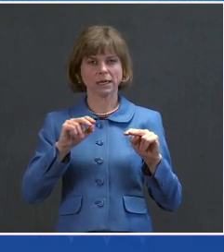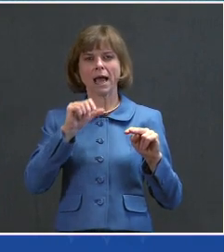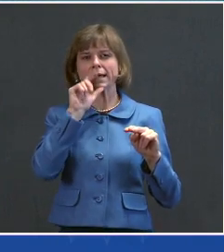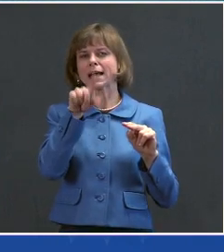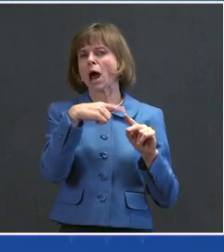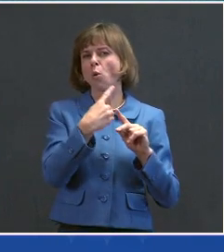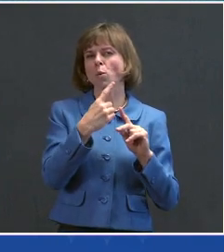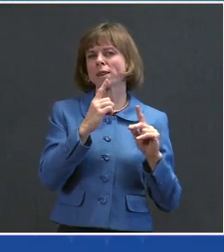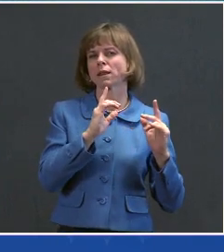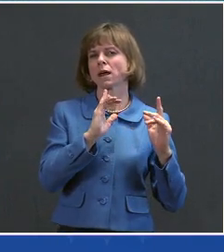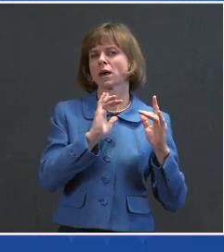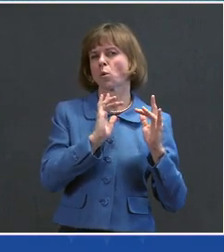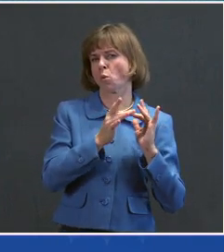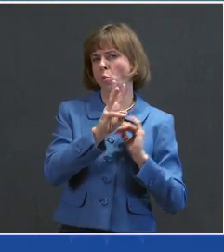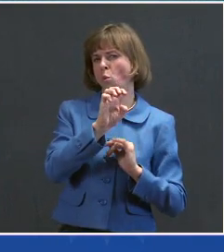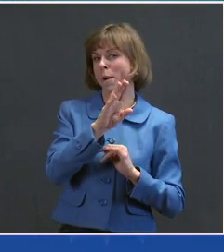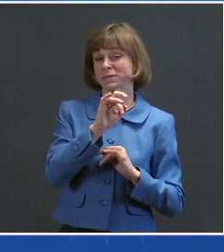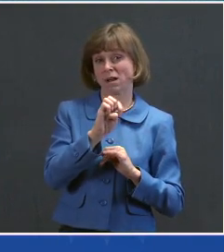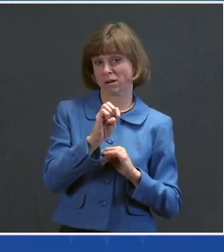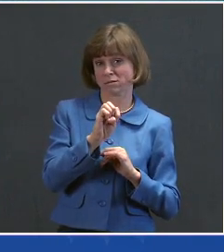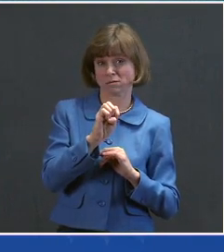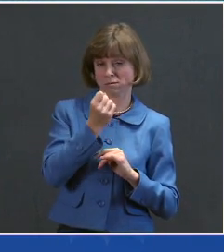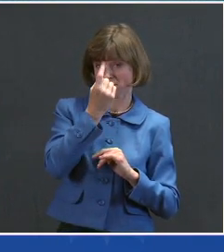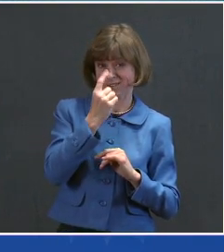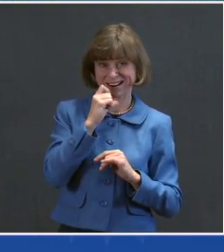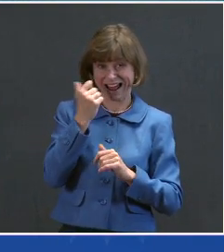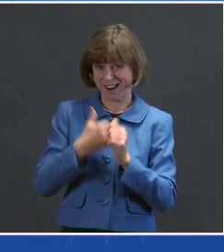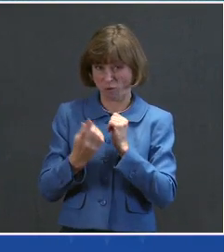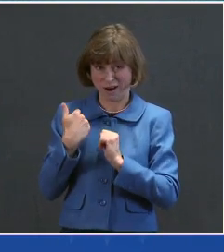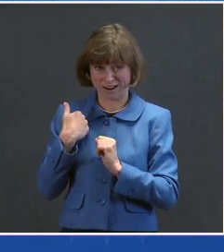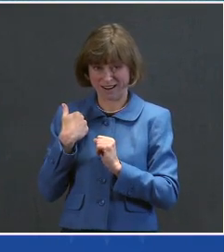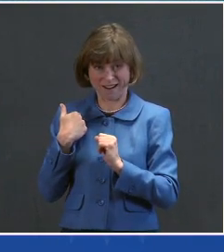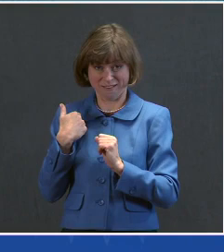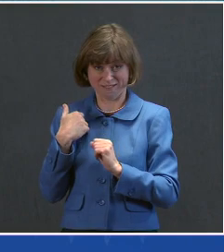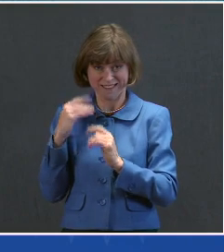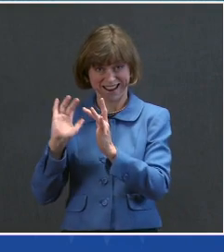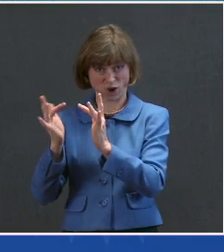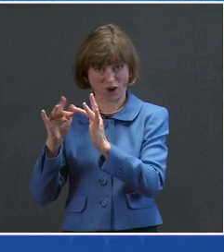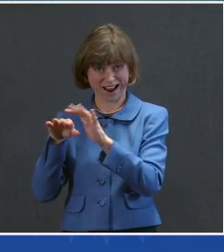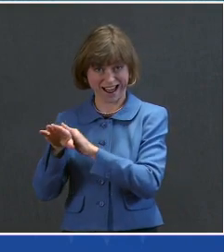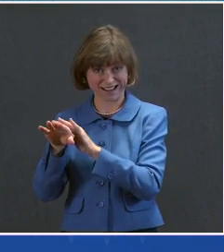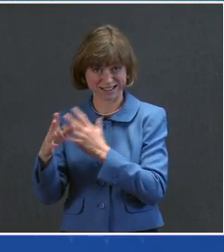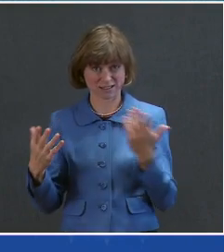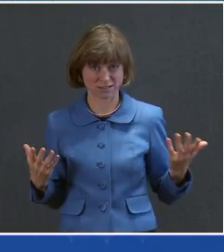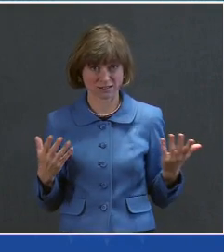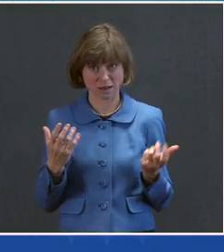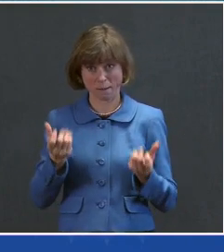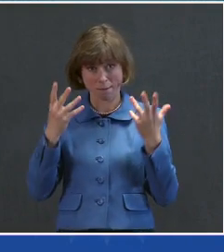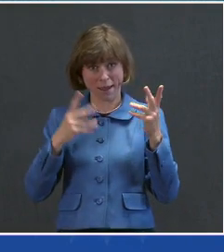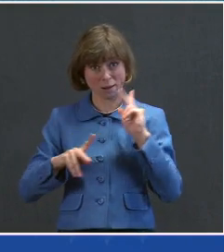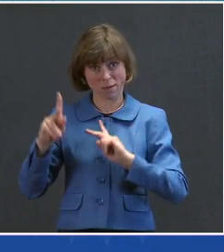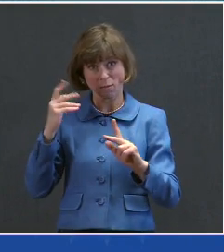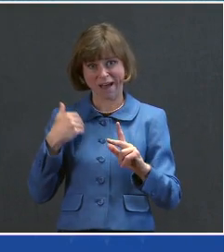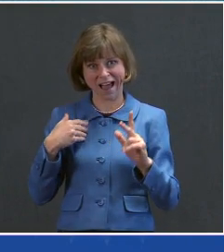people also don't all have access to the Internet, including many people who are in communities where there's higher level of vaccine hesitancy